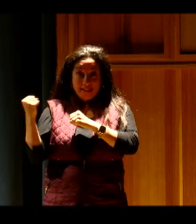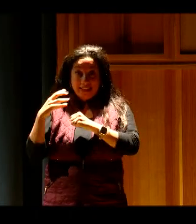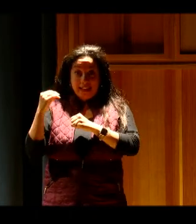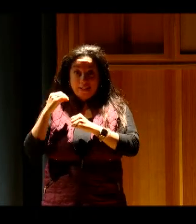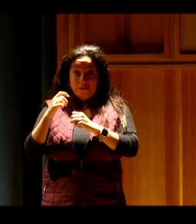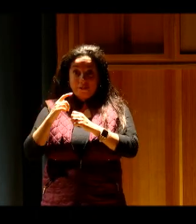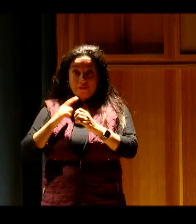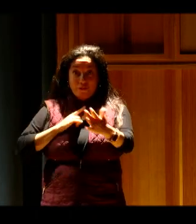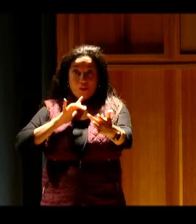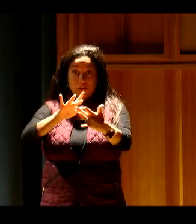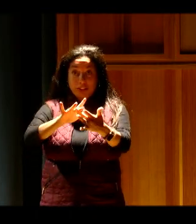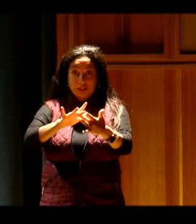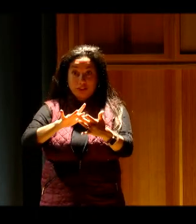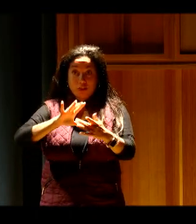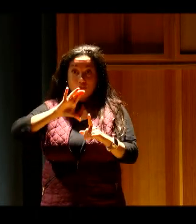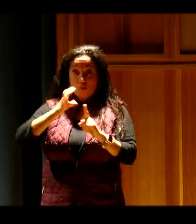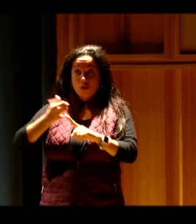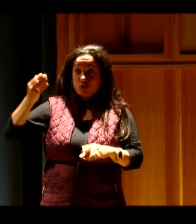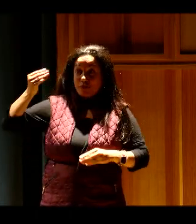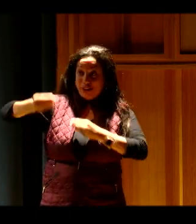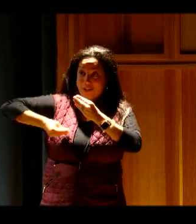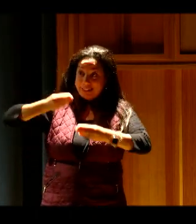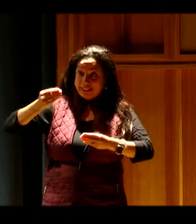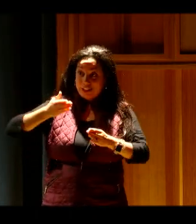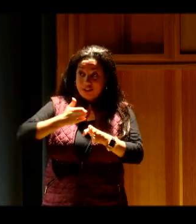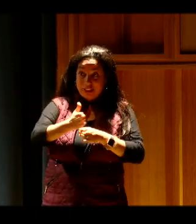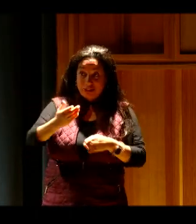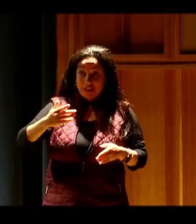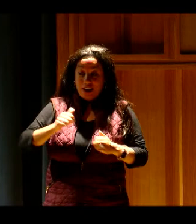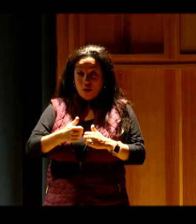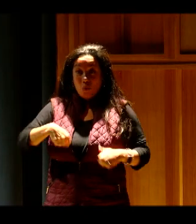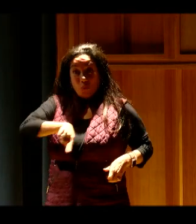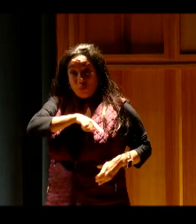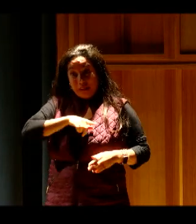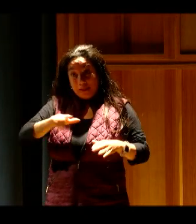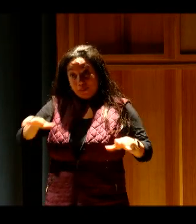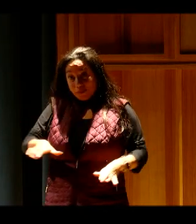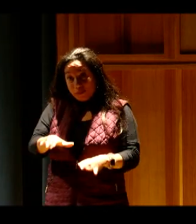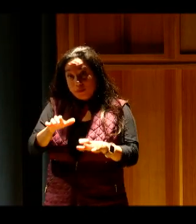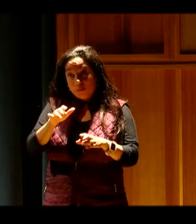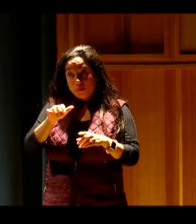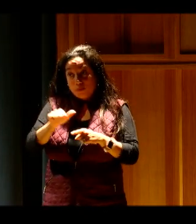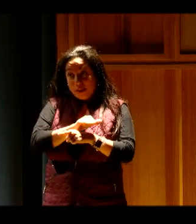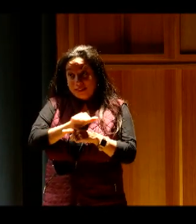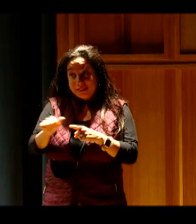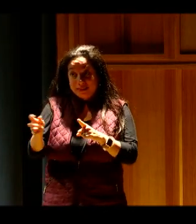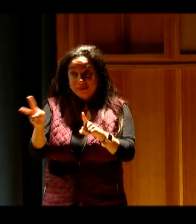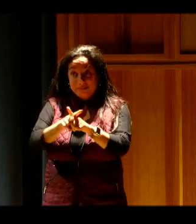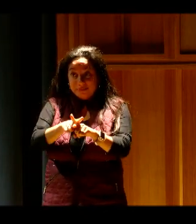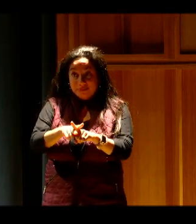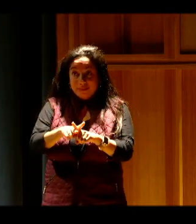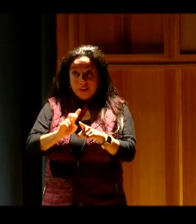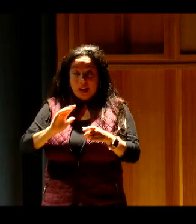in the cultural heritage sector in the way we practice cultural heritage and the way our institutions work?